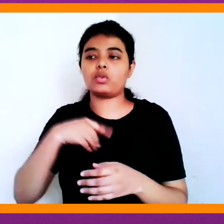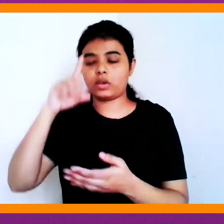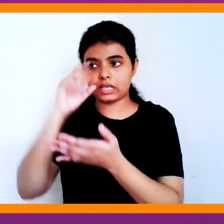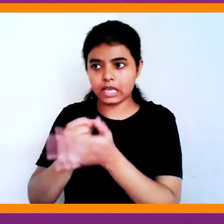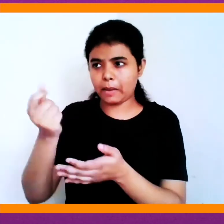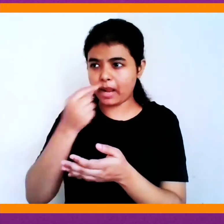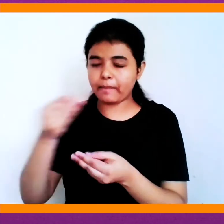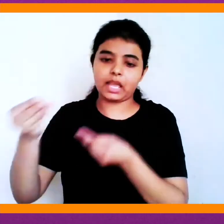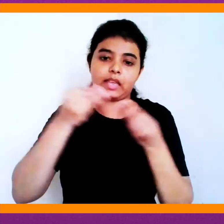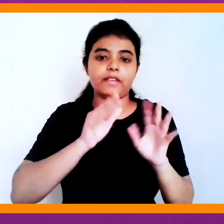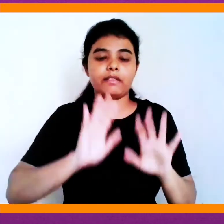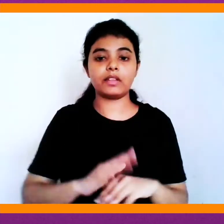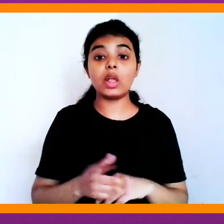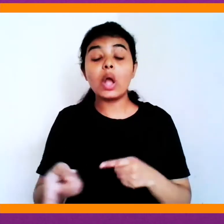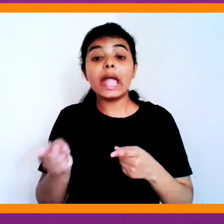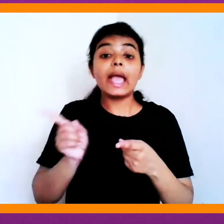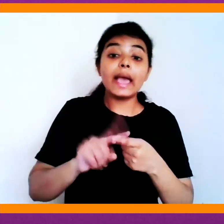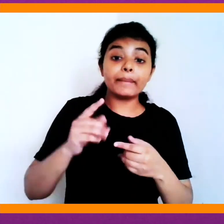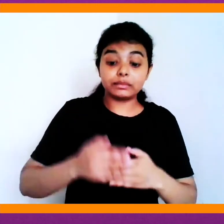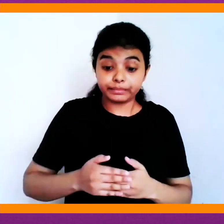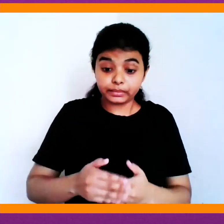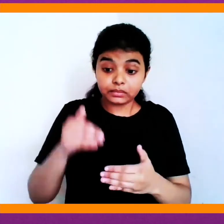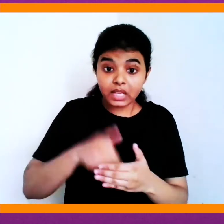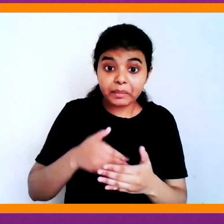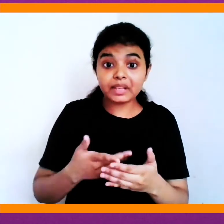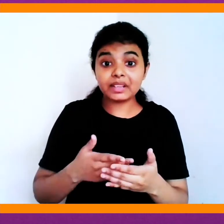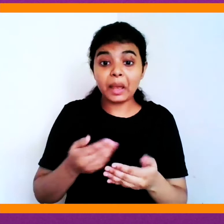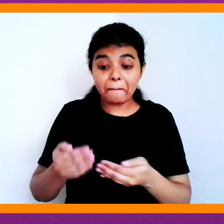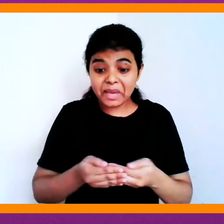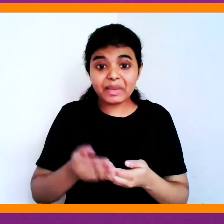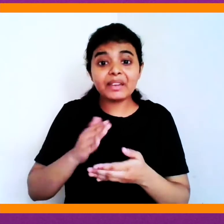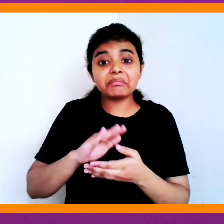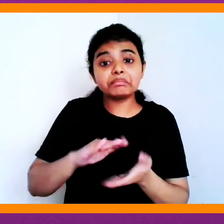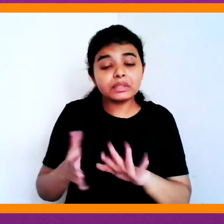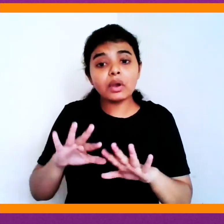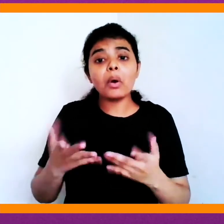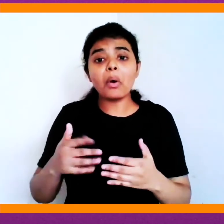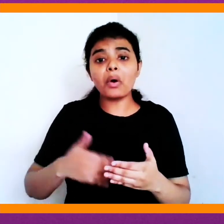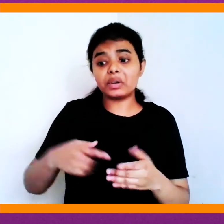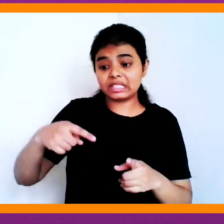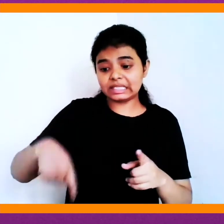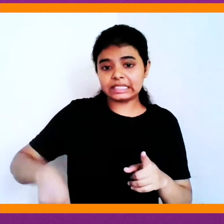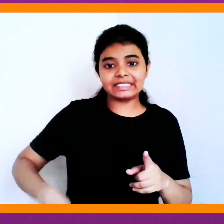weeks we also know of pregnancies over 20 weeks where the child is extremely abnormal